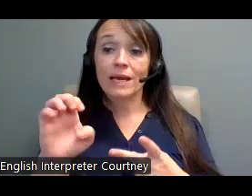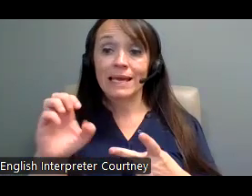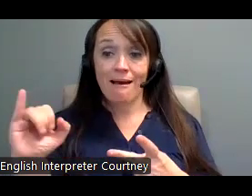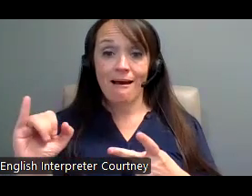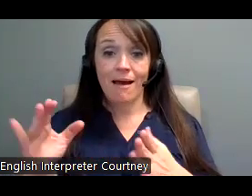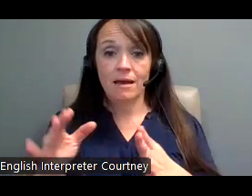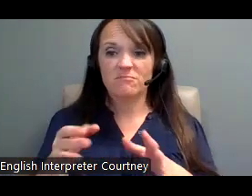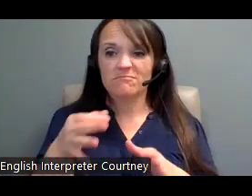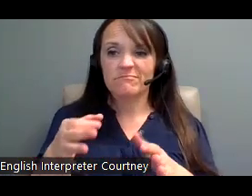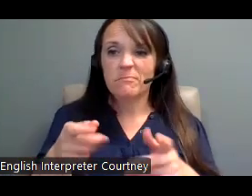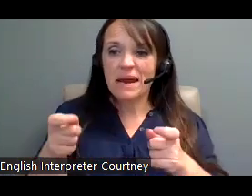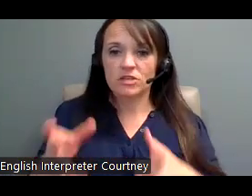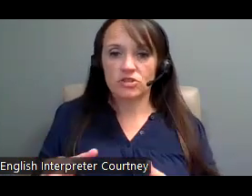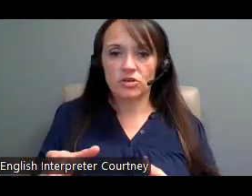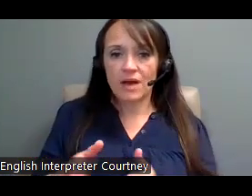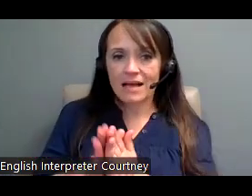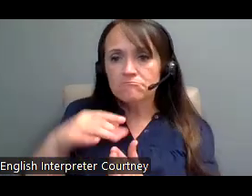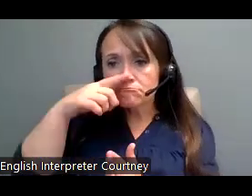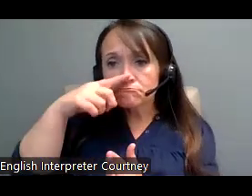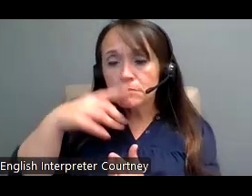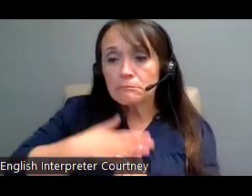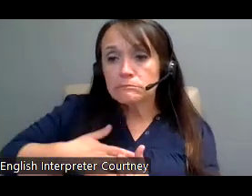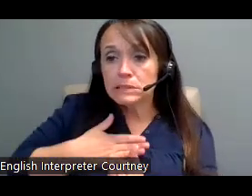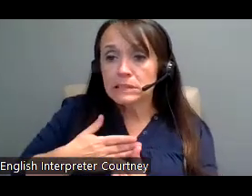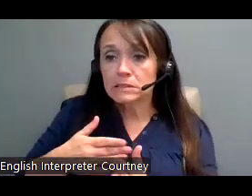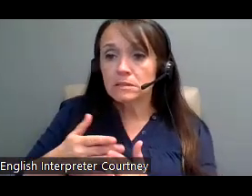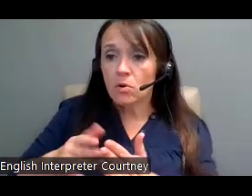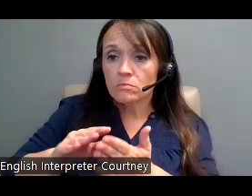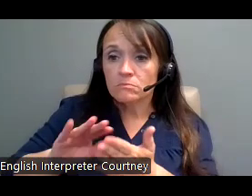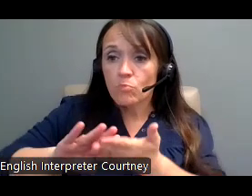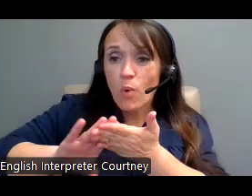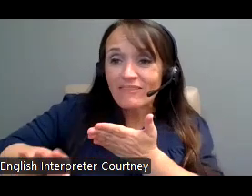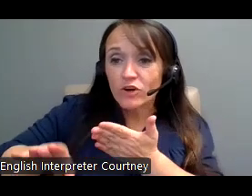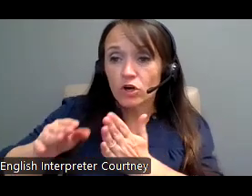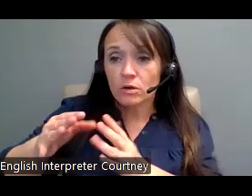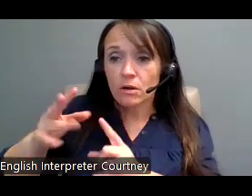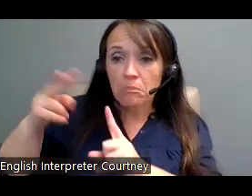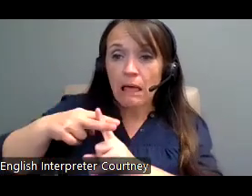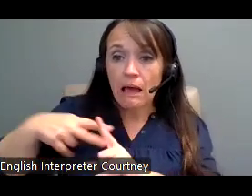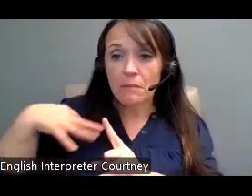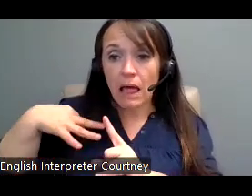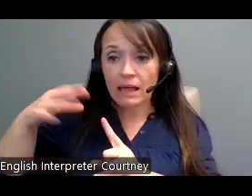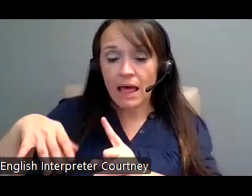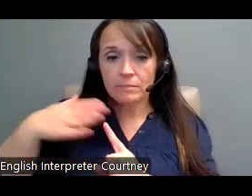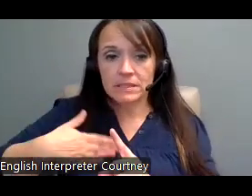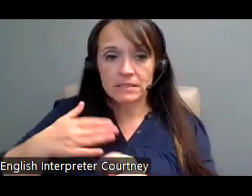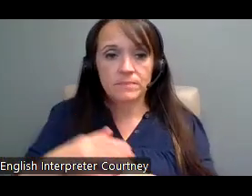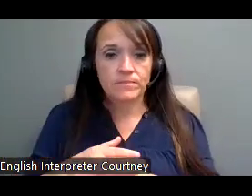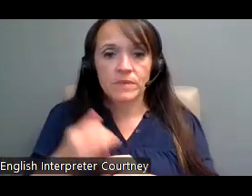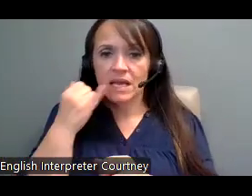If you are not receiving either one of these services, you may contact the state agency that operates that we were, for instance, if you want to apply for this